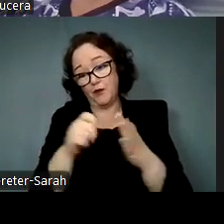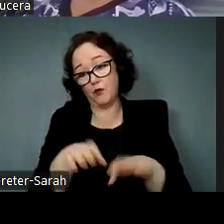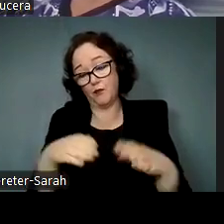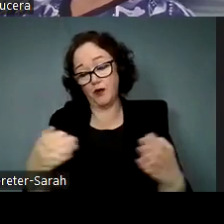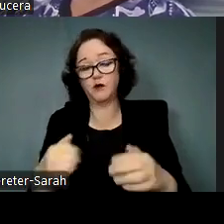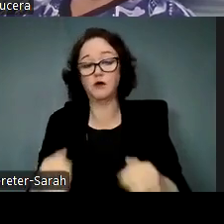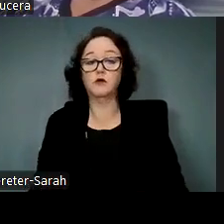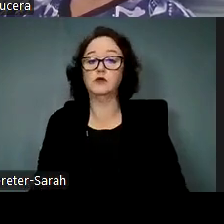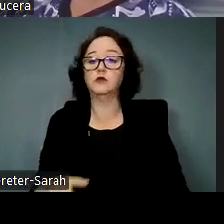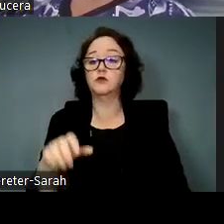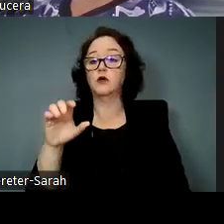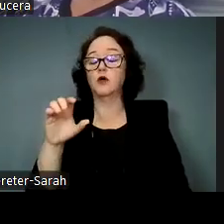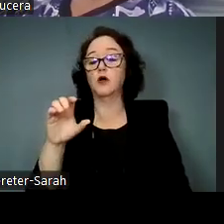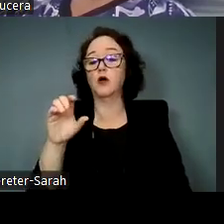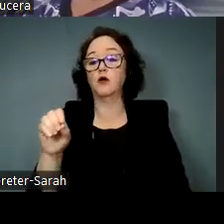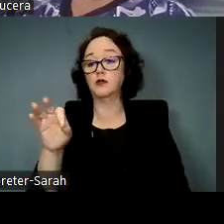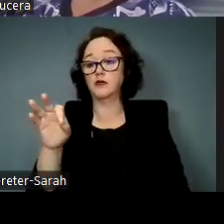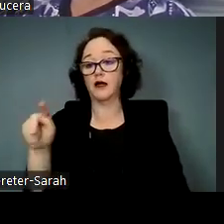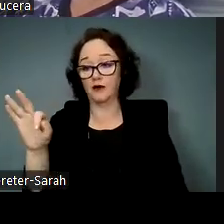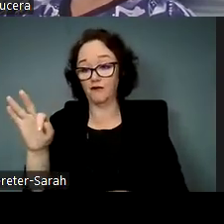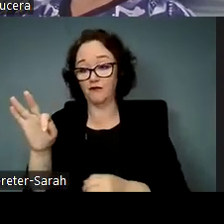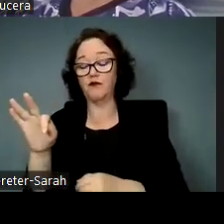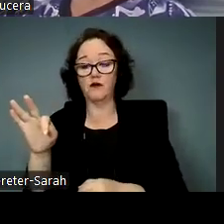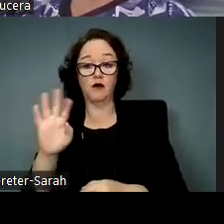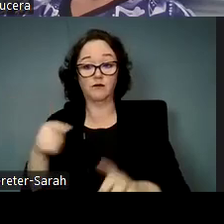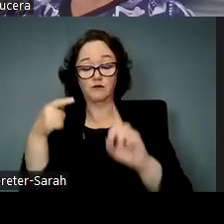get the information out there to people in a usable format,